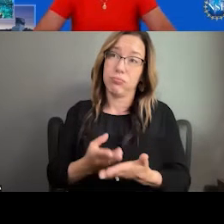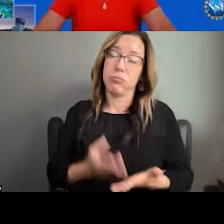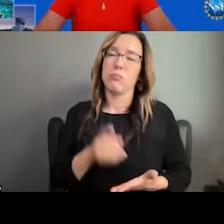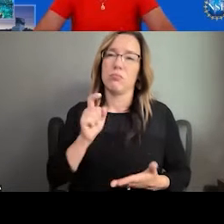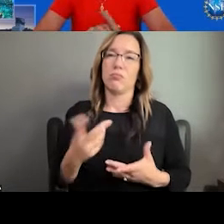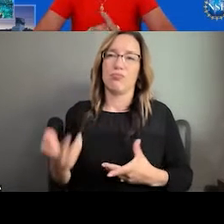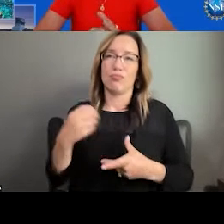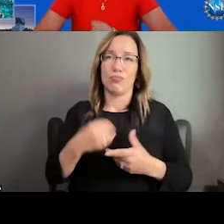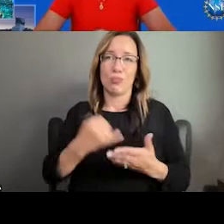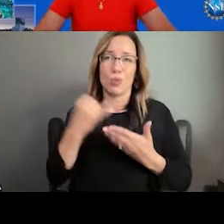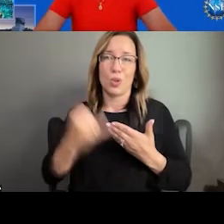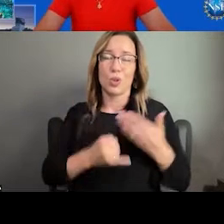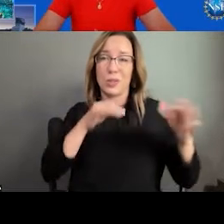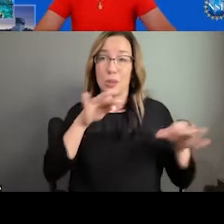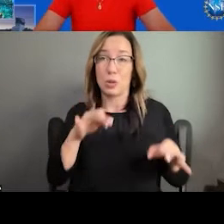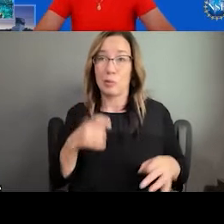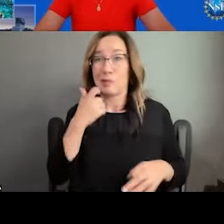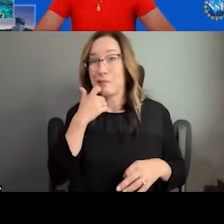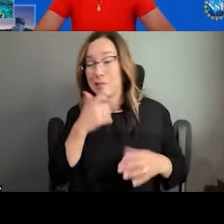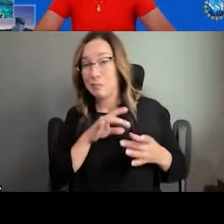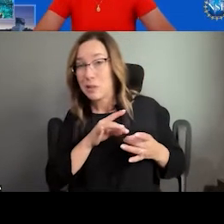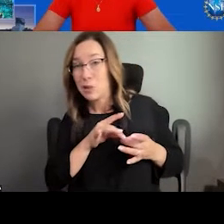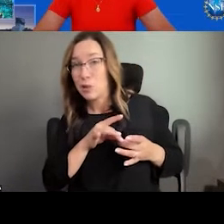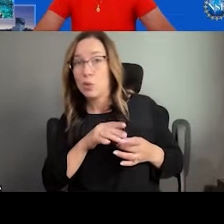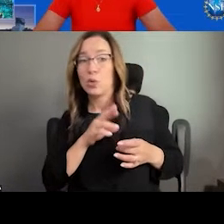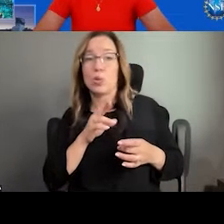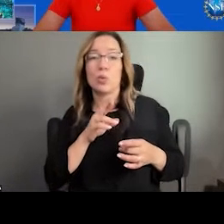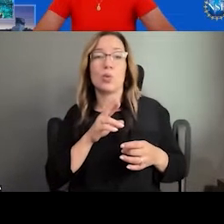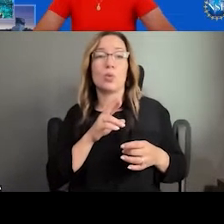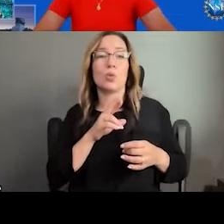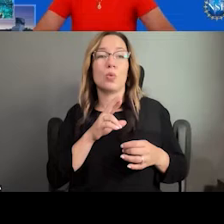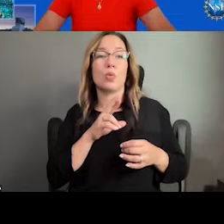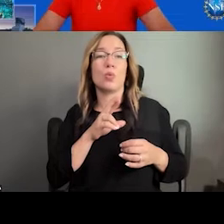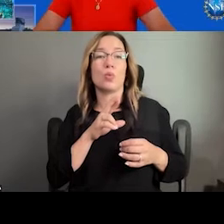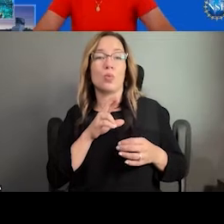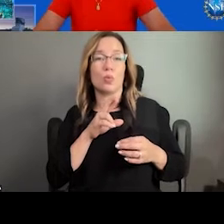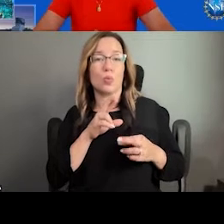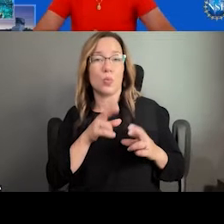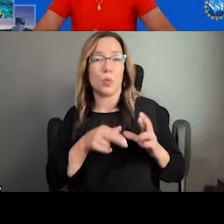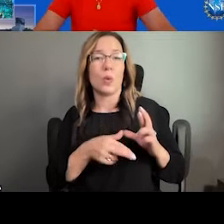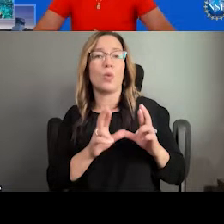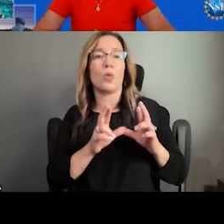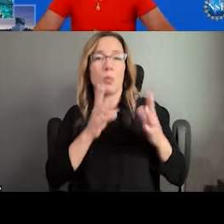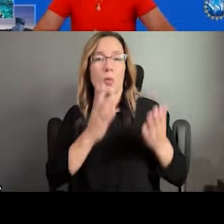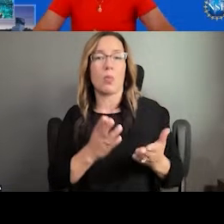I just mentioned new and renewal proposals. The project description again,